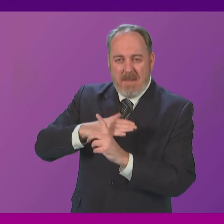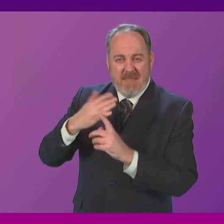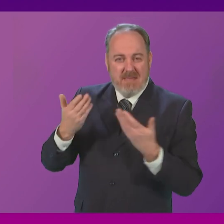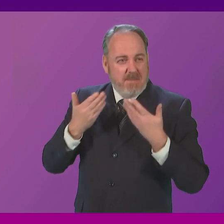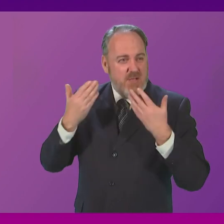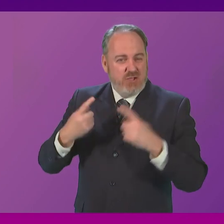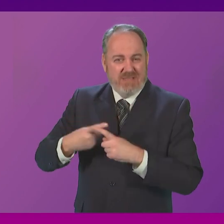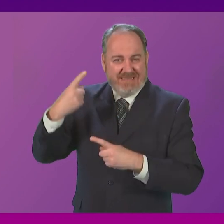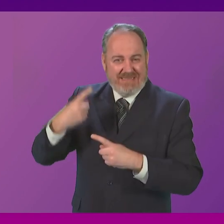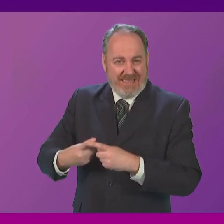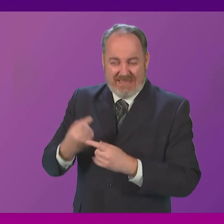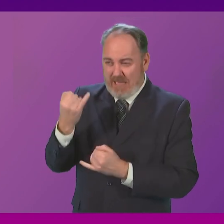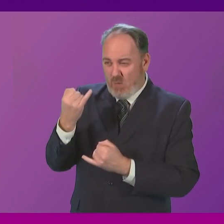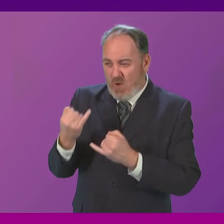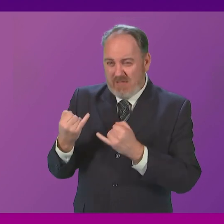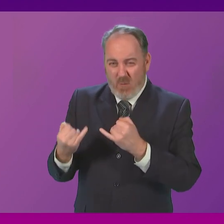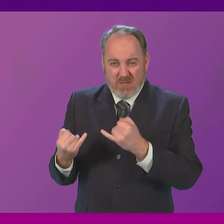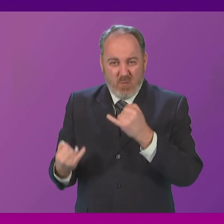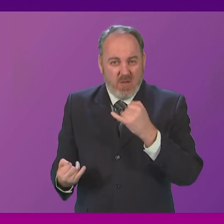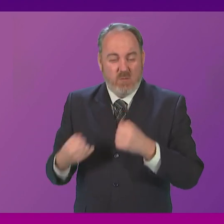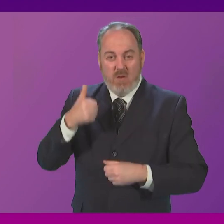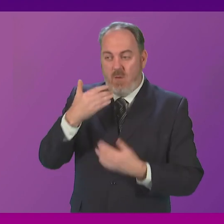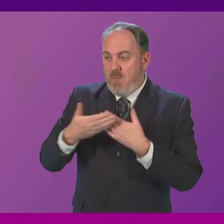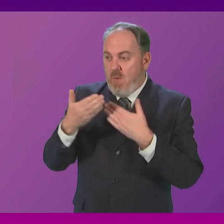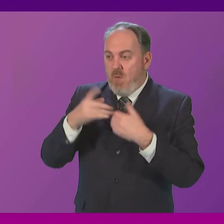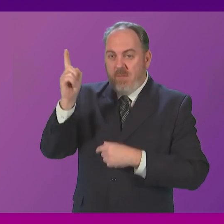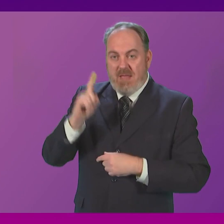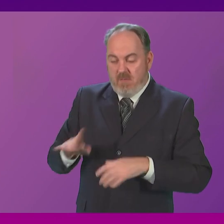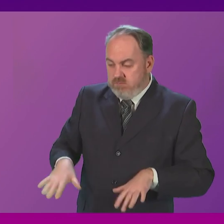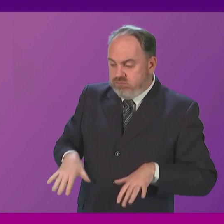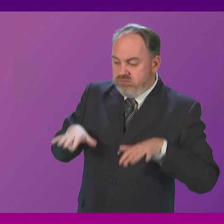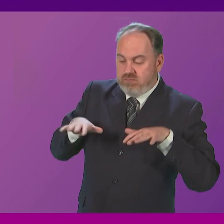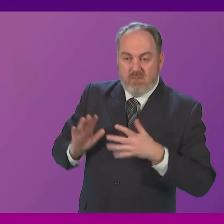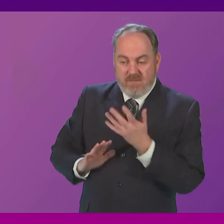We are witness to the mass displacement of people fleeing unimaginable atrocities, and